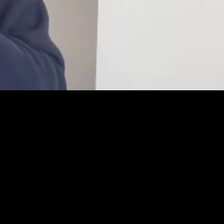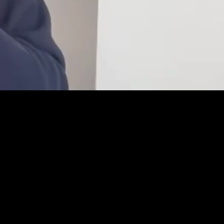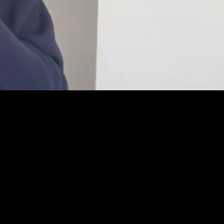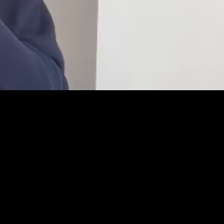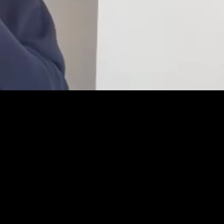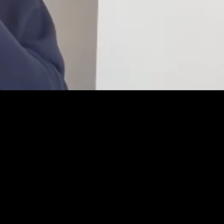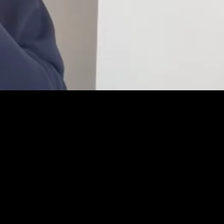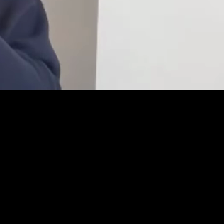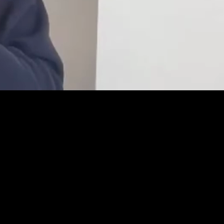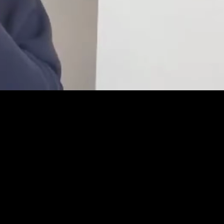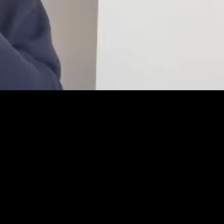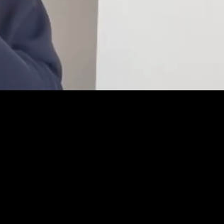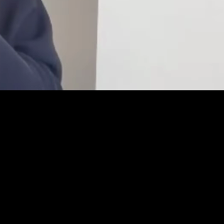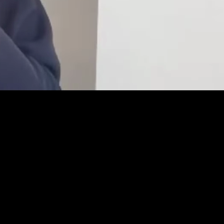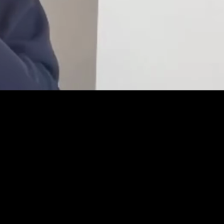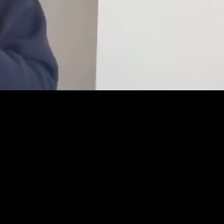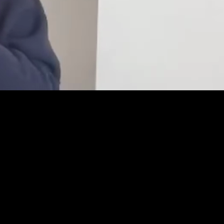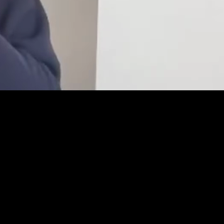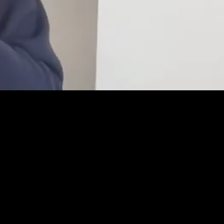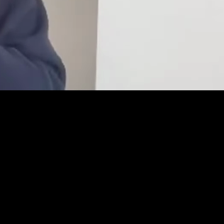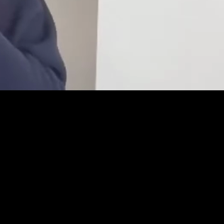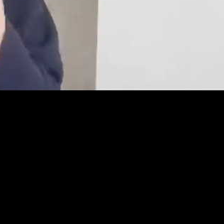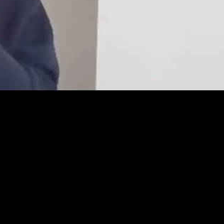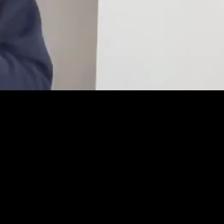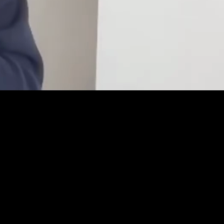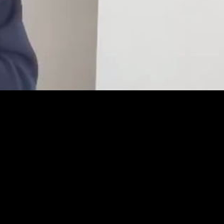a lot of sense because those platforms are designed,